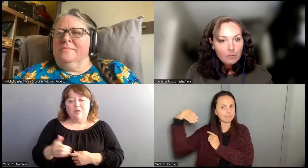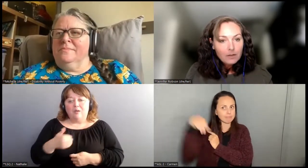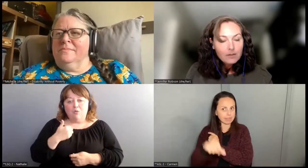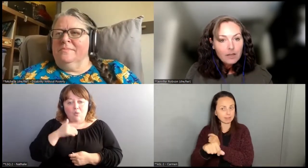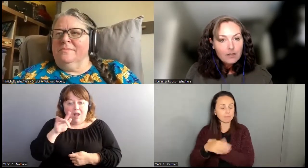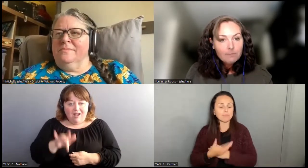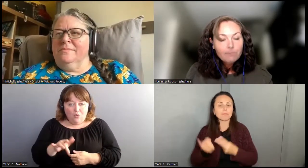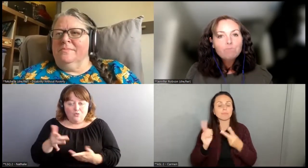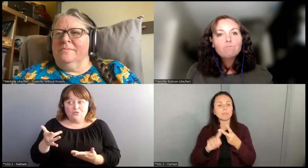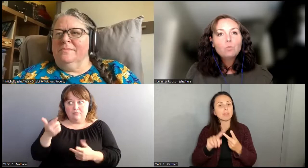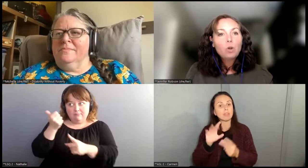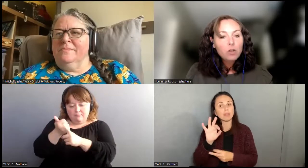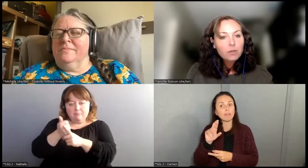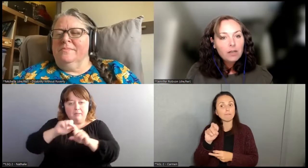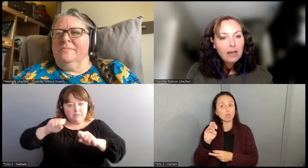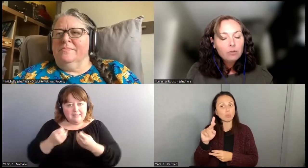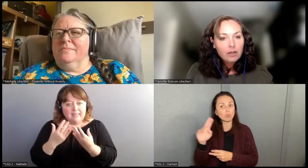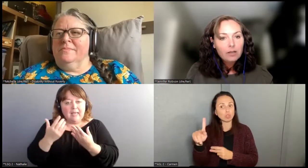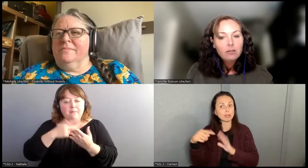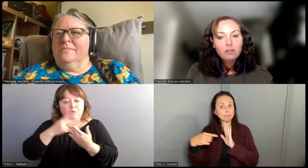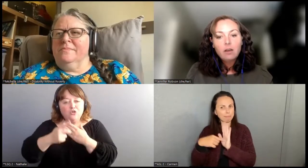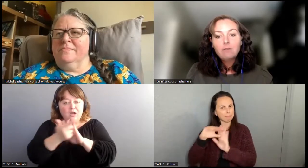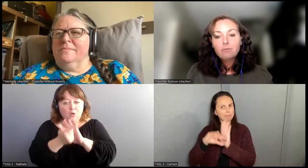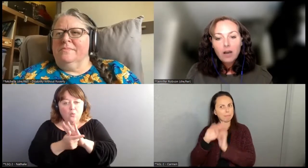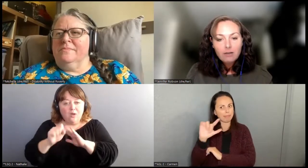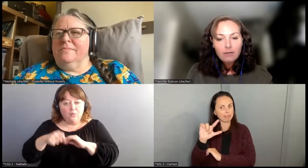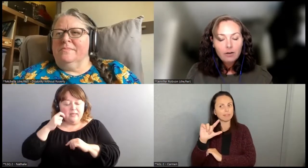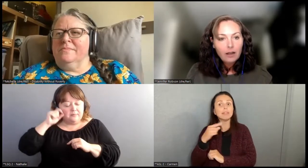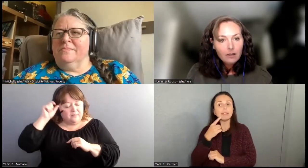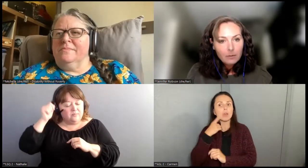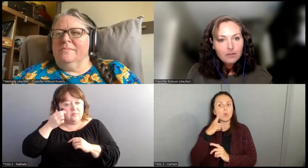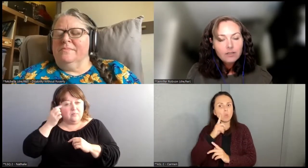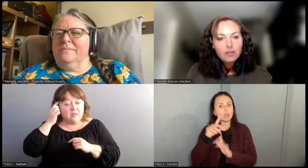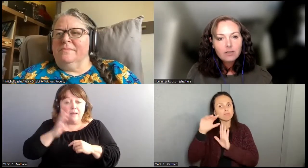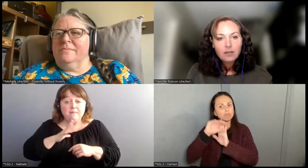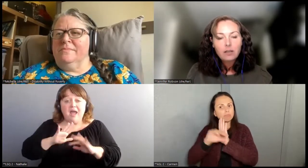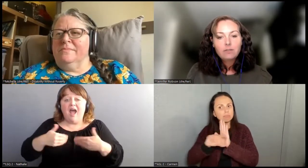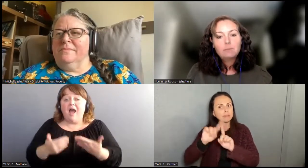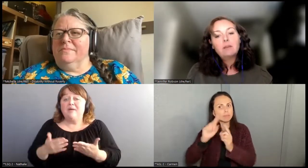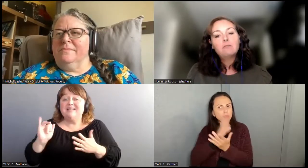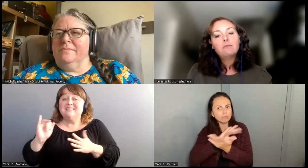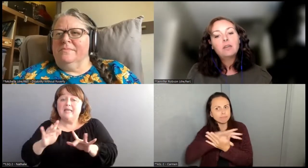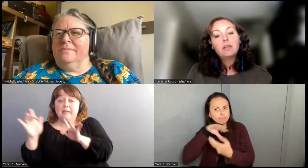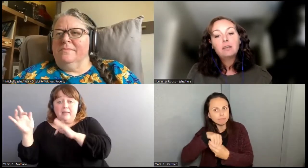BILL SAYS WE ARE GOING TO OUTLINE THE VARIETY OF OTHER ELEMENTS TO THE DESIGN OF THIS BENEFIT